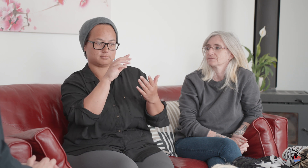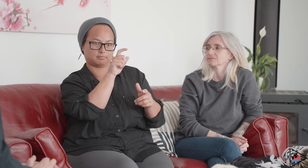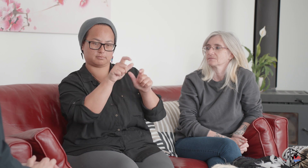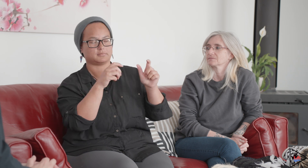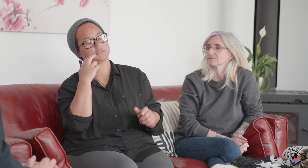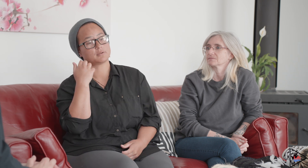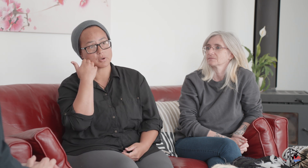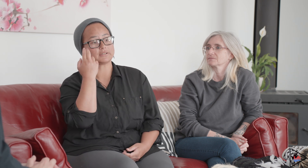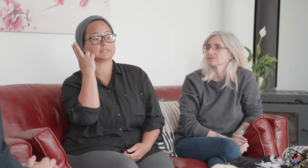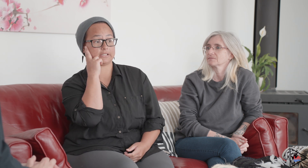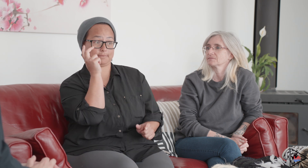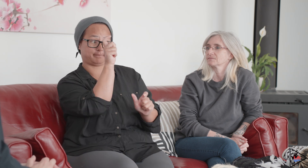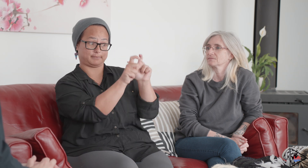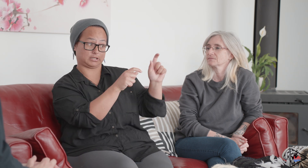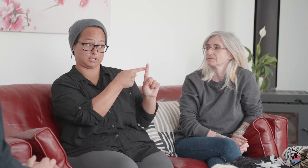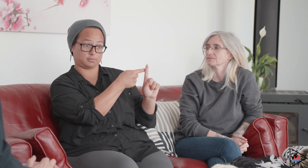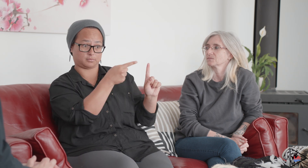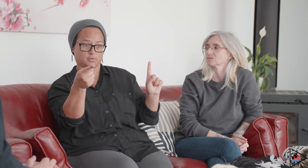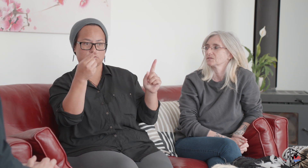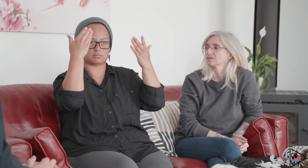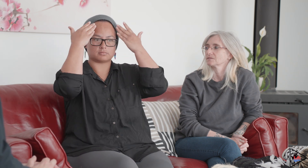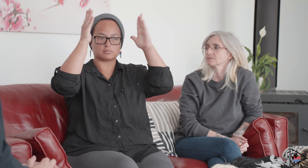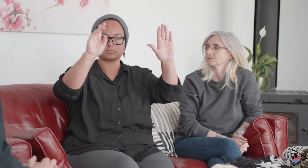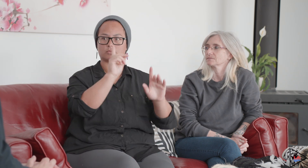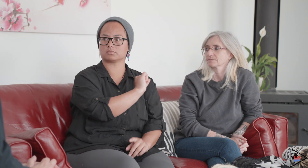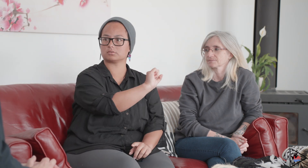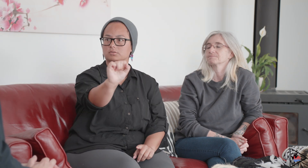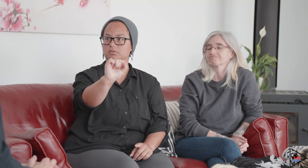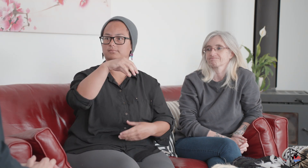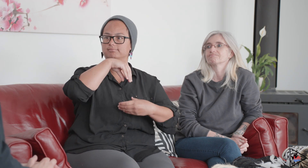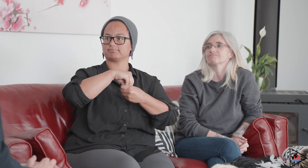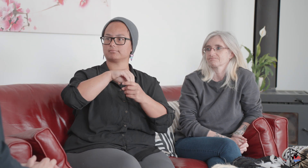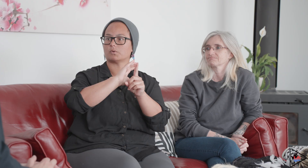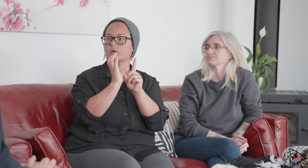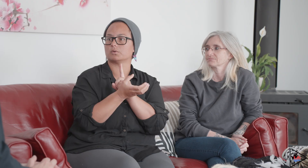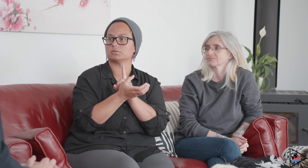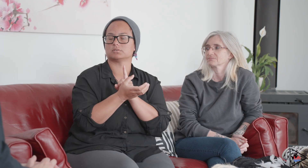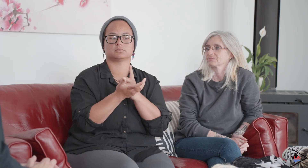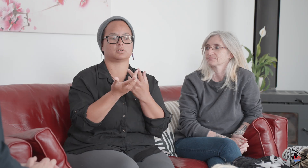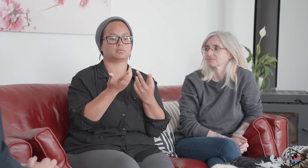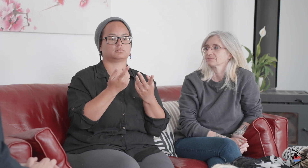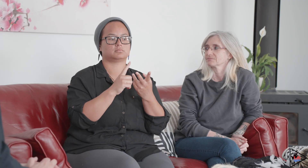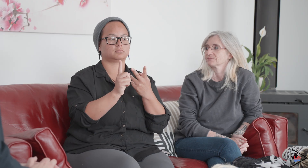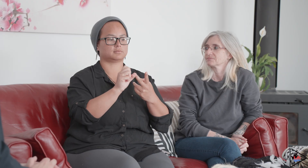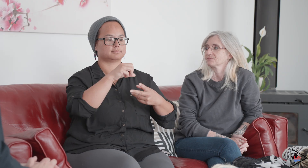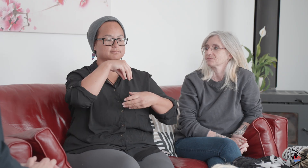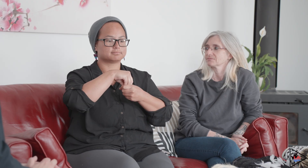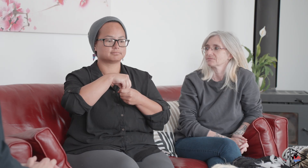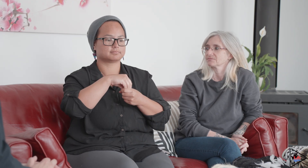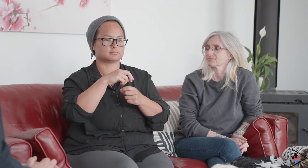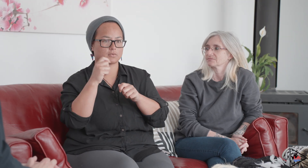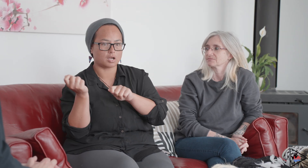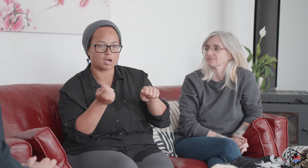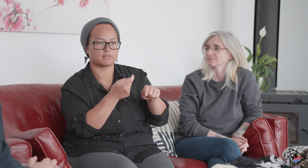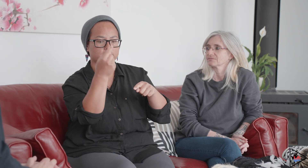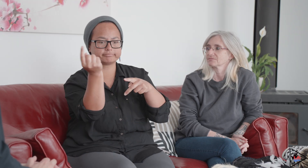who's next? You're looking at Māori Deaf people, not everyone knows about their culture, not